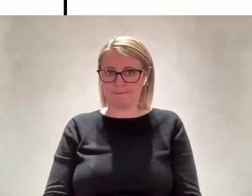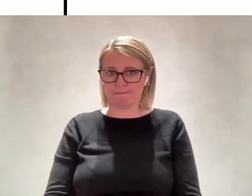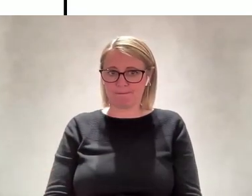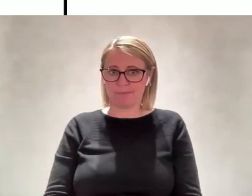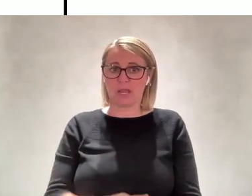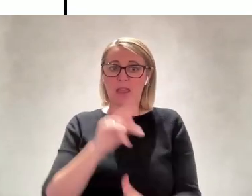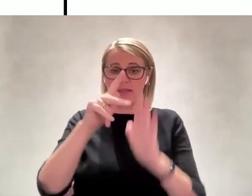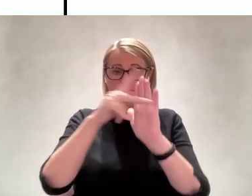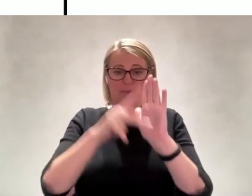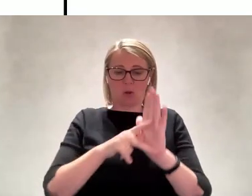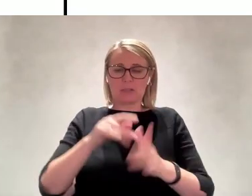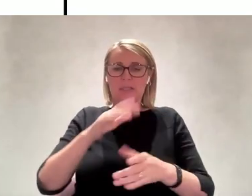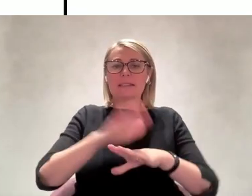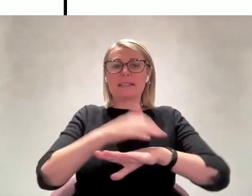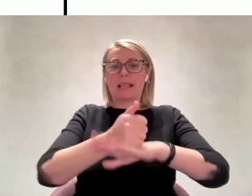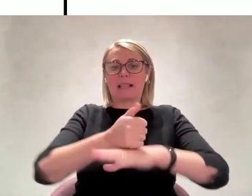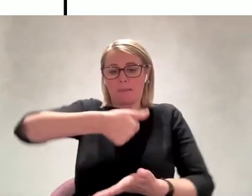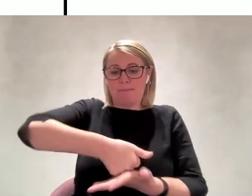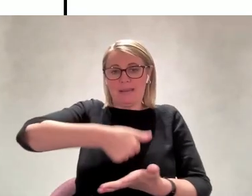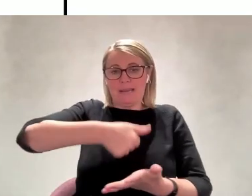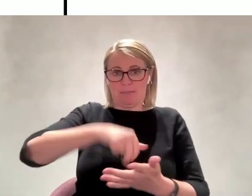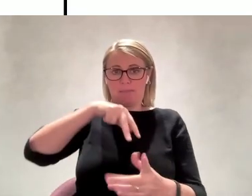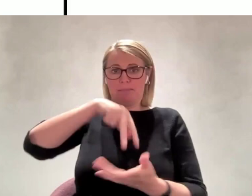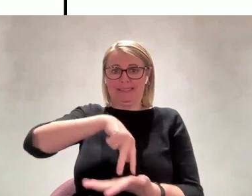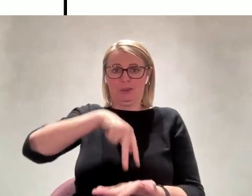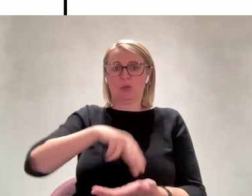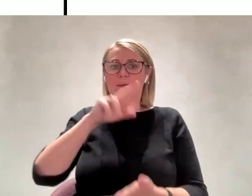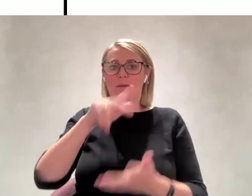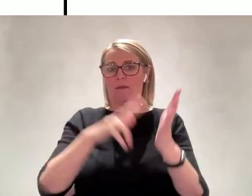That policy sets a minimum position across the VPS.